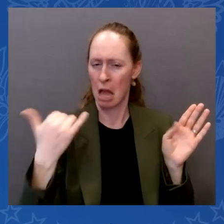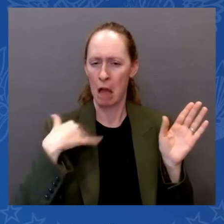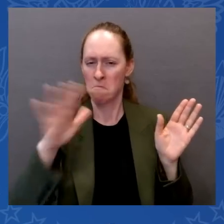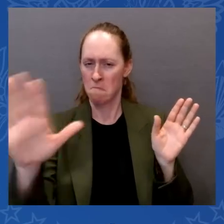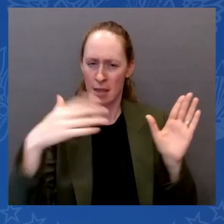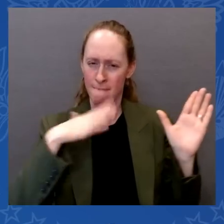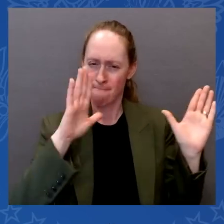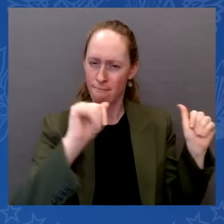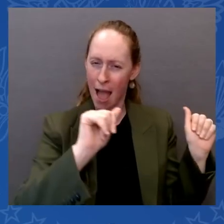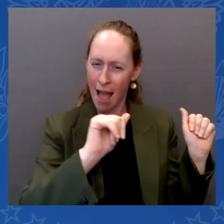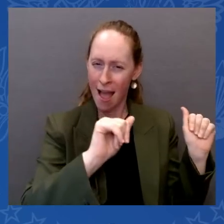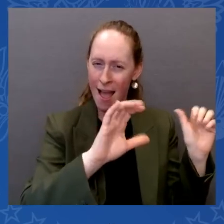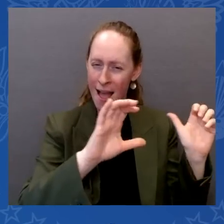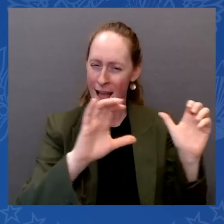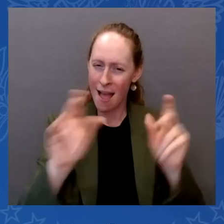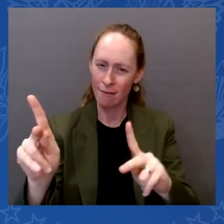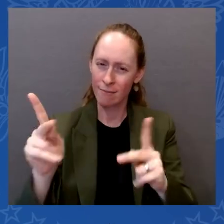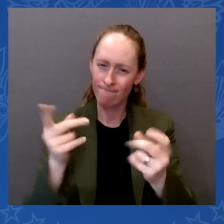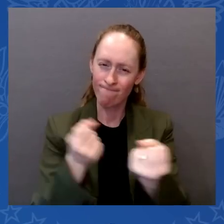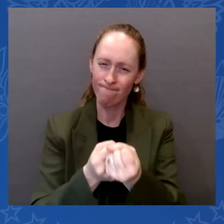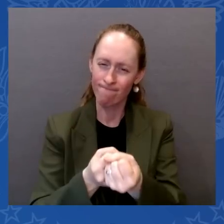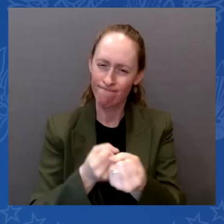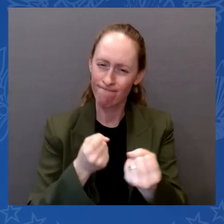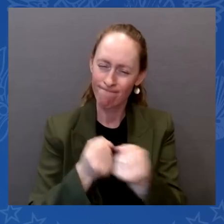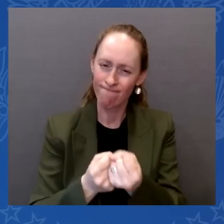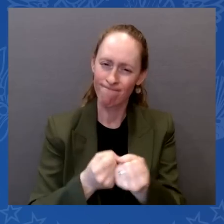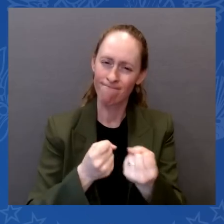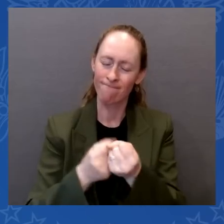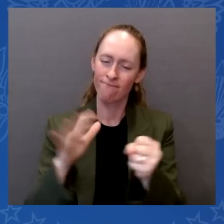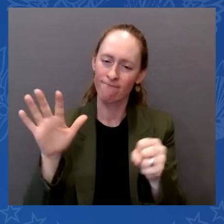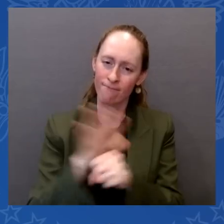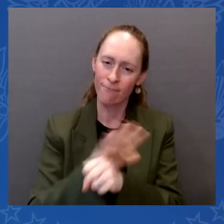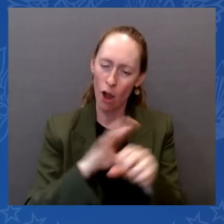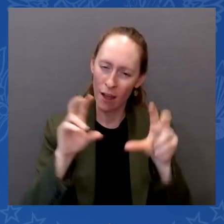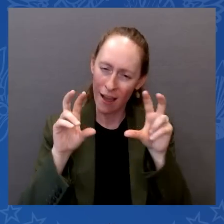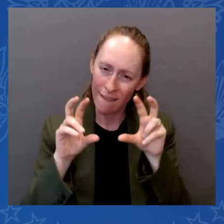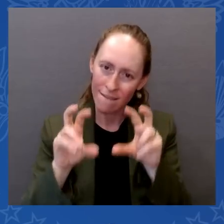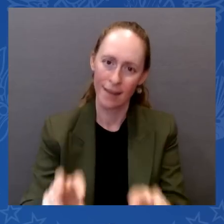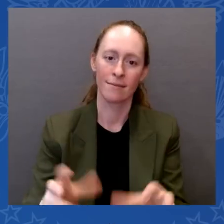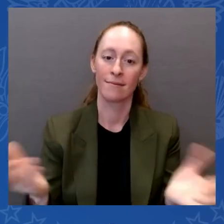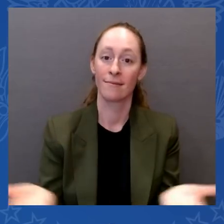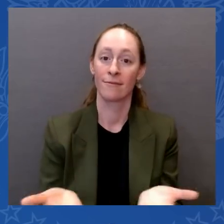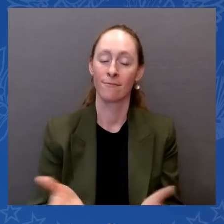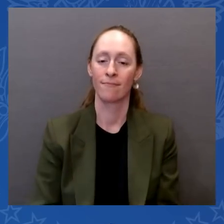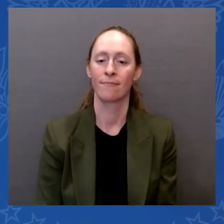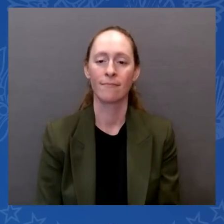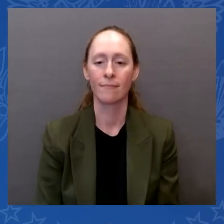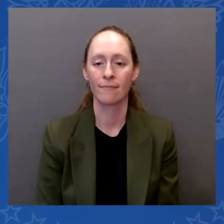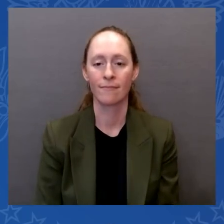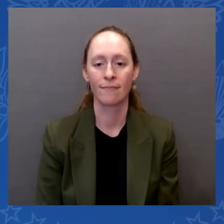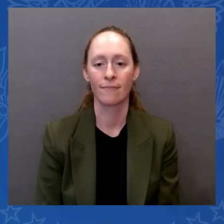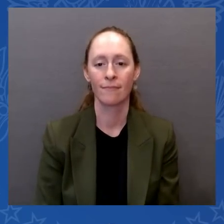And all the way from -- I was just up at IB- -- IB- -- IBM, up in upstate New York, and then I went to --